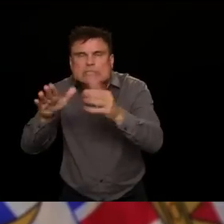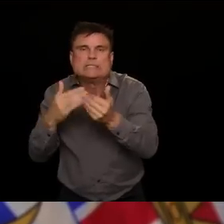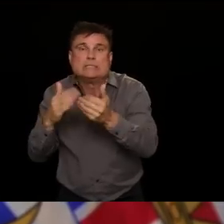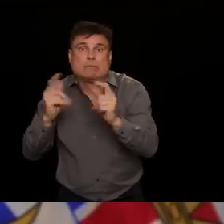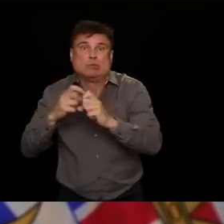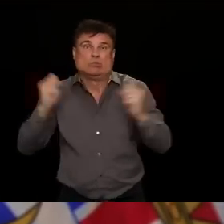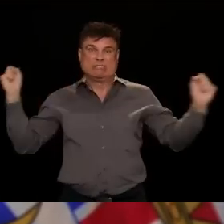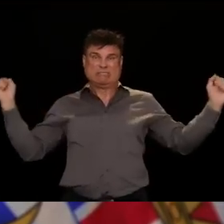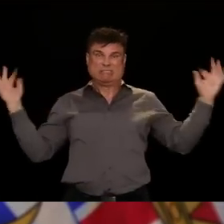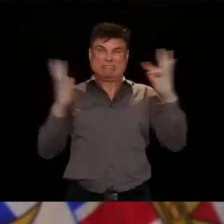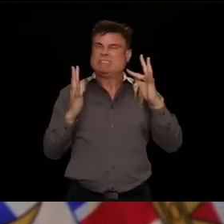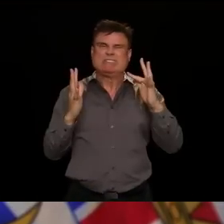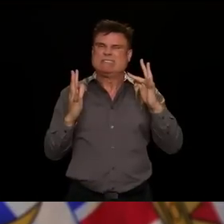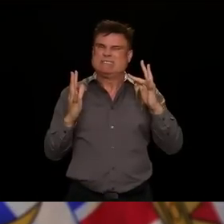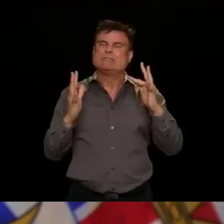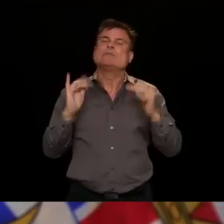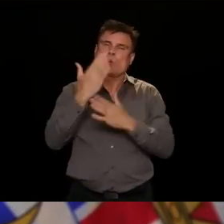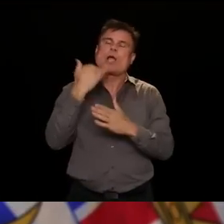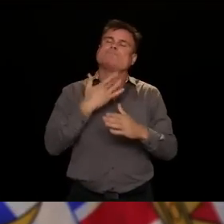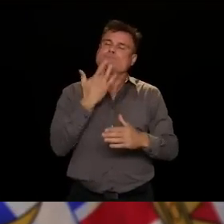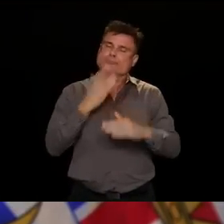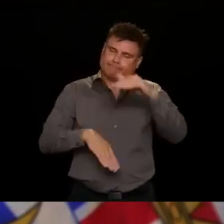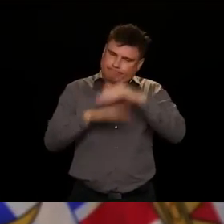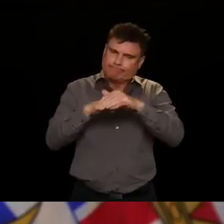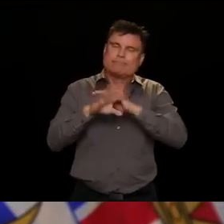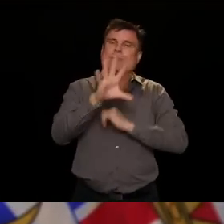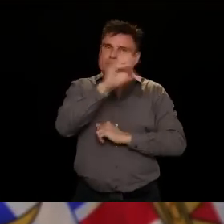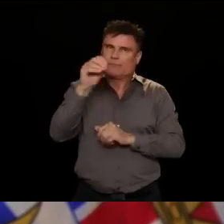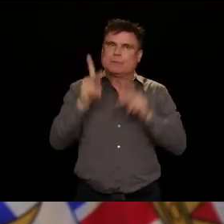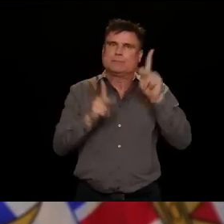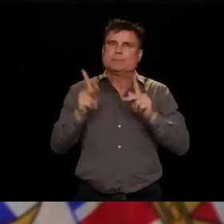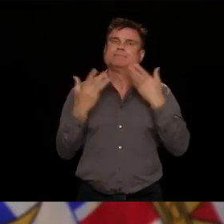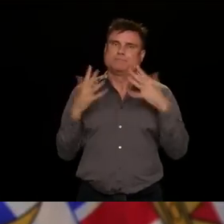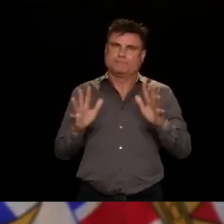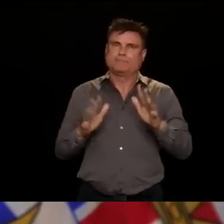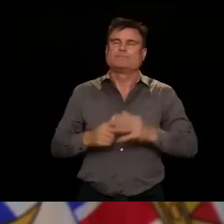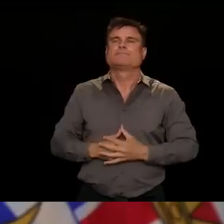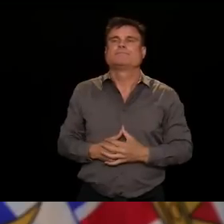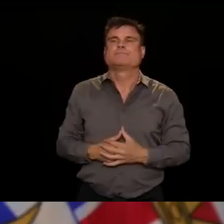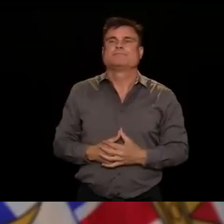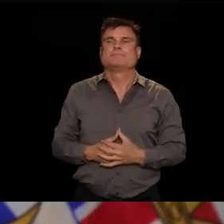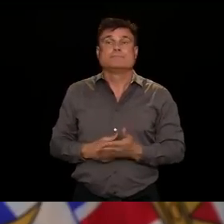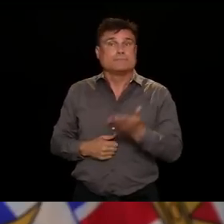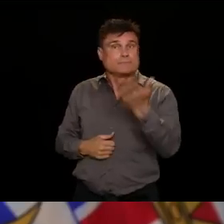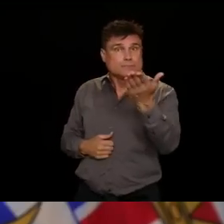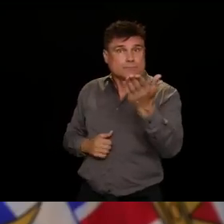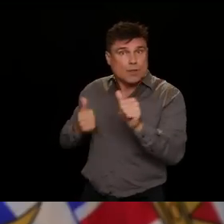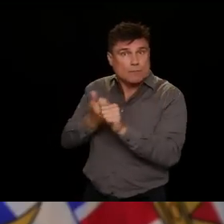To follow up, you mentioned there are bubbles